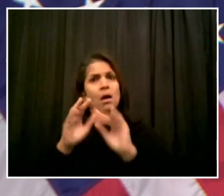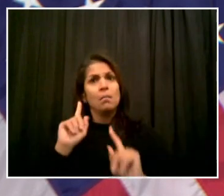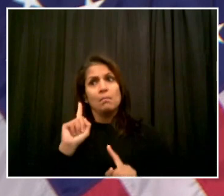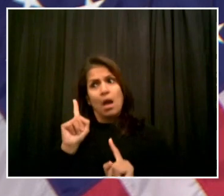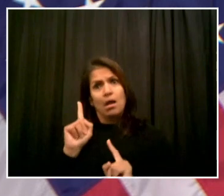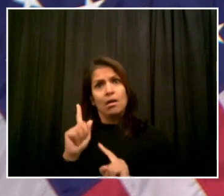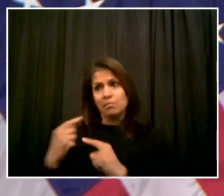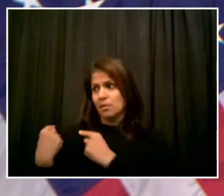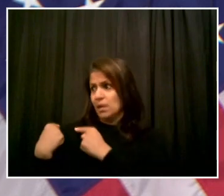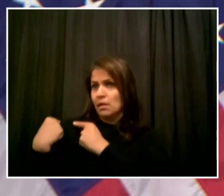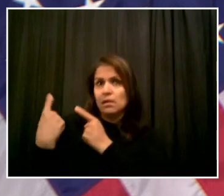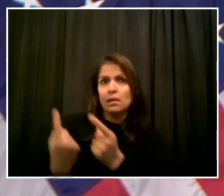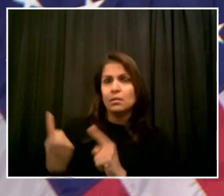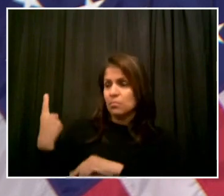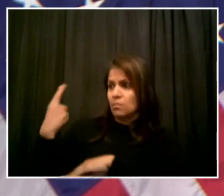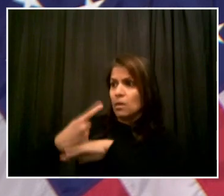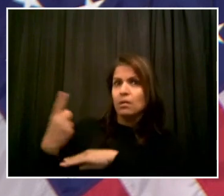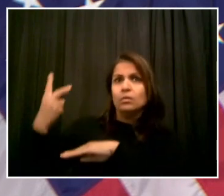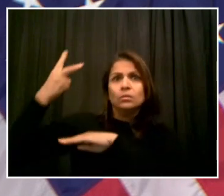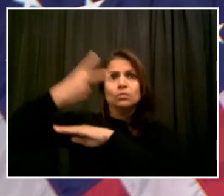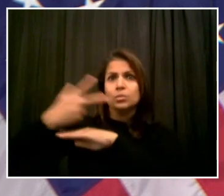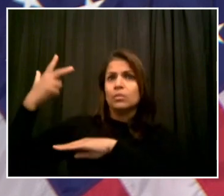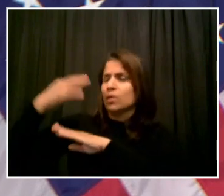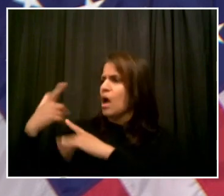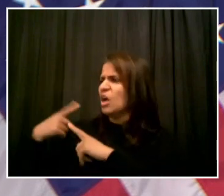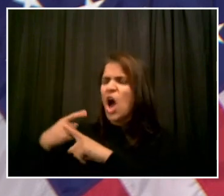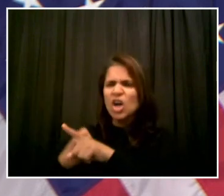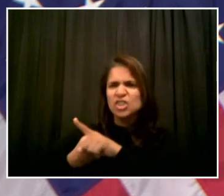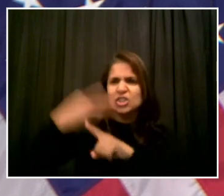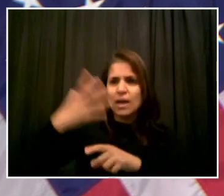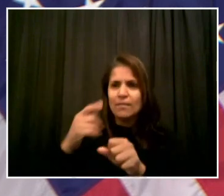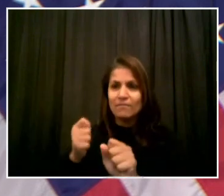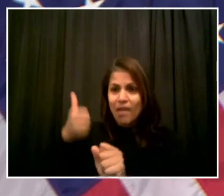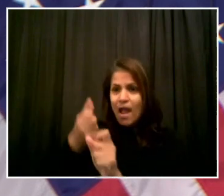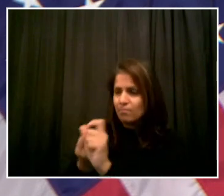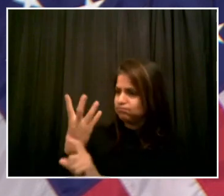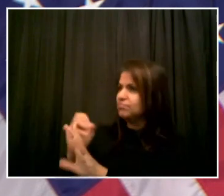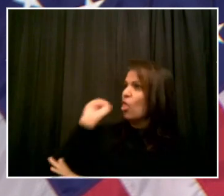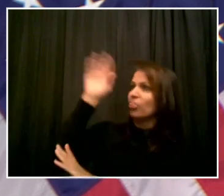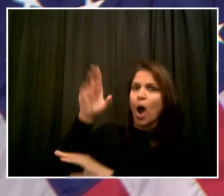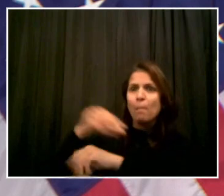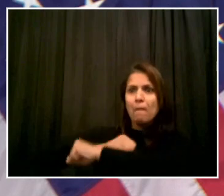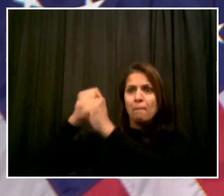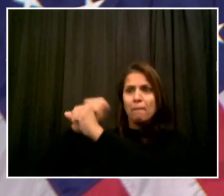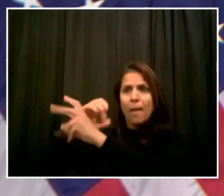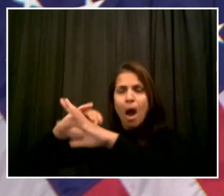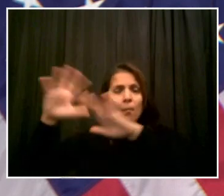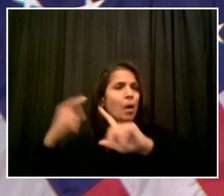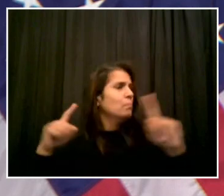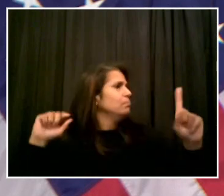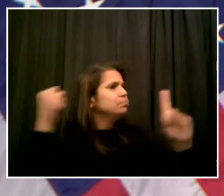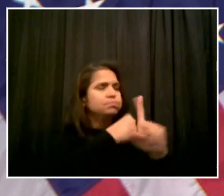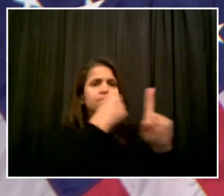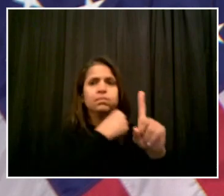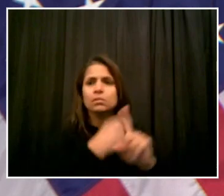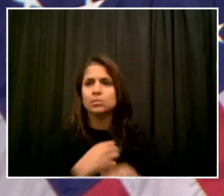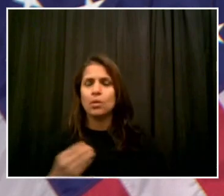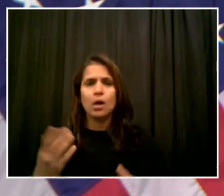BUT WE ALSO KNOW WE CAN NOT ALLOW WHAT HAS HAPPENED. WE WOULD LIKE TO GET THROUGH TODAY.